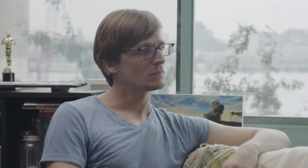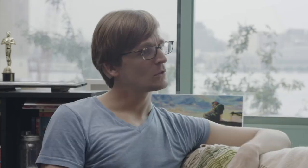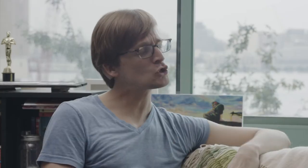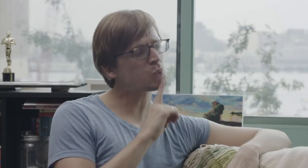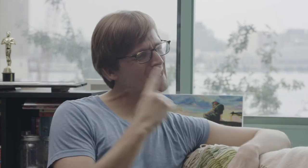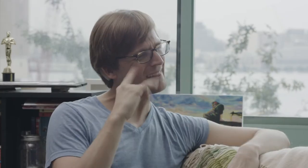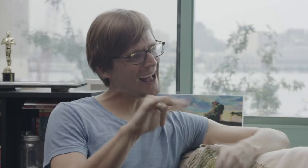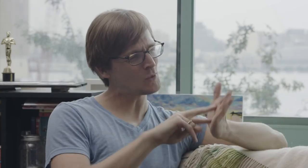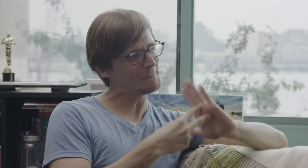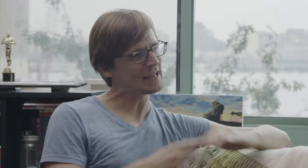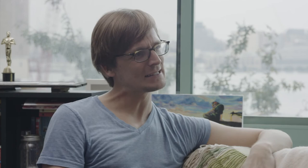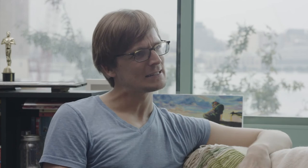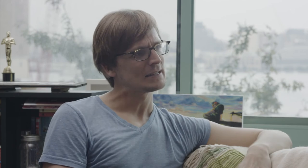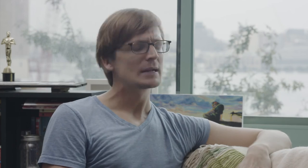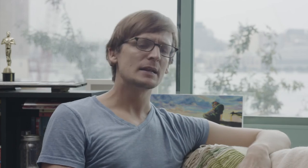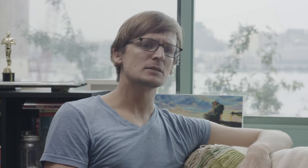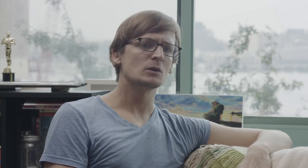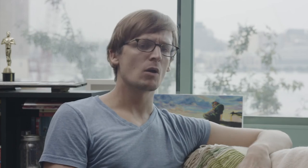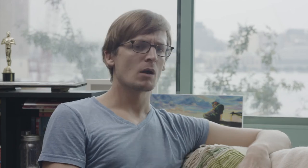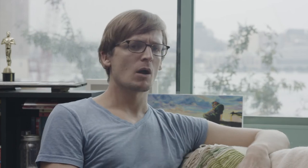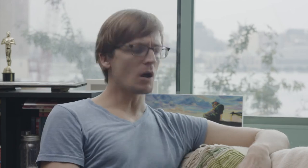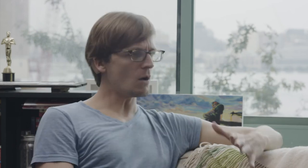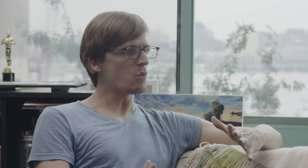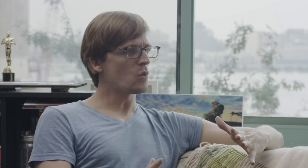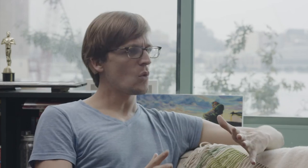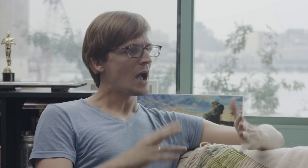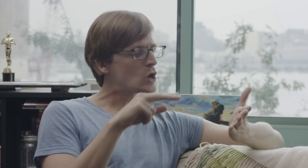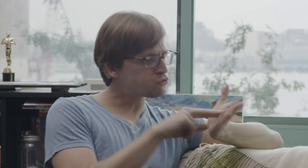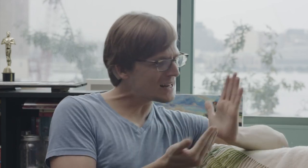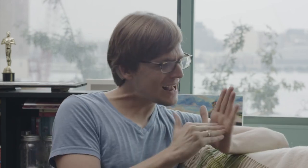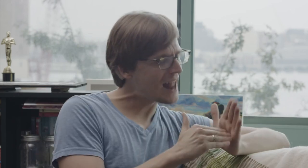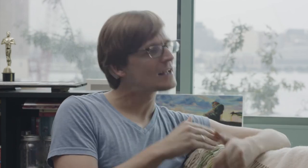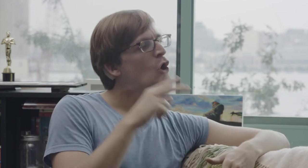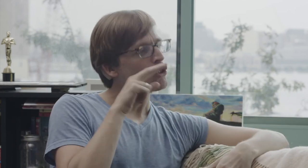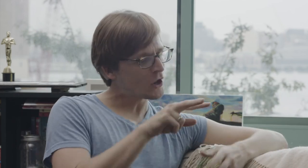And they both asked me, they would challenge me and say, what is that interpretation that you're giving us, what does it really mean?